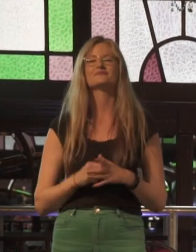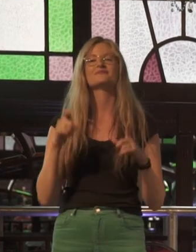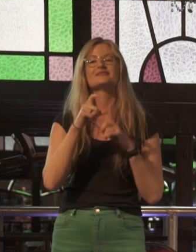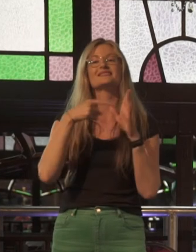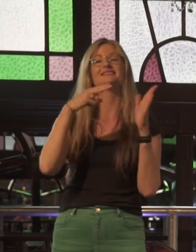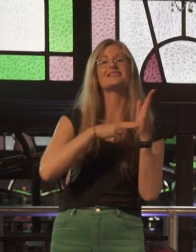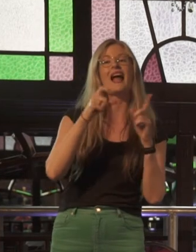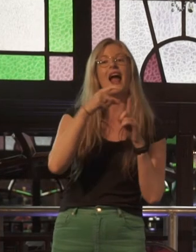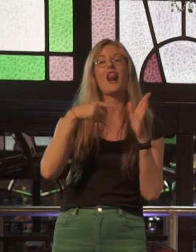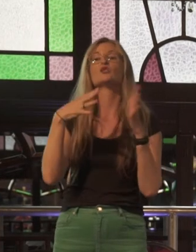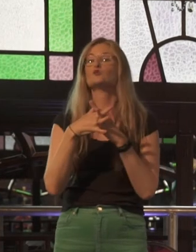Dan Daw for The Dan Daw Show.